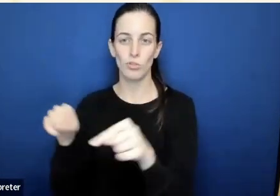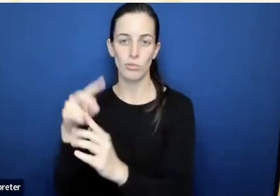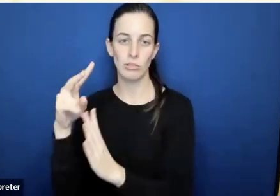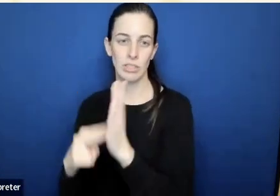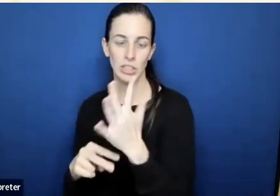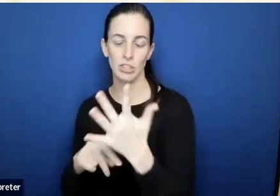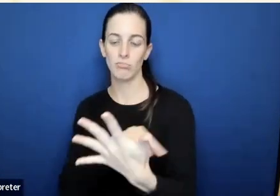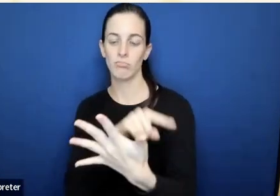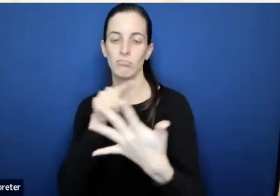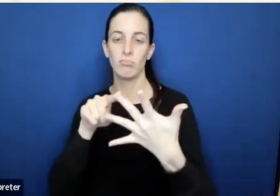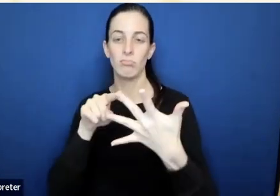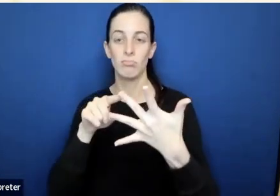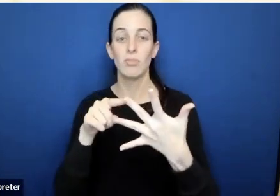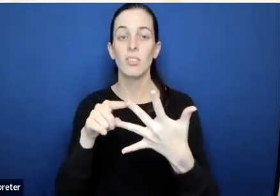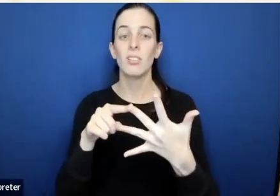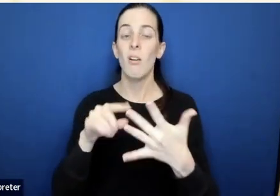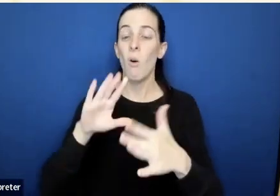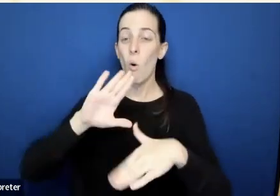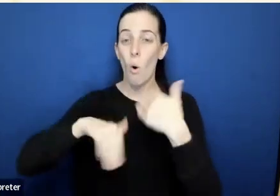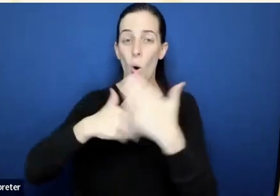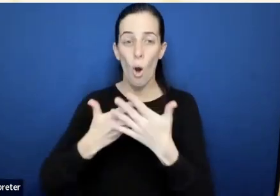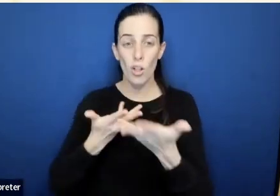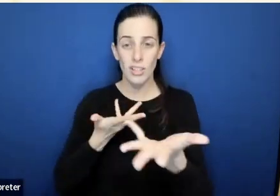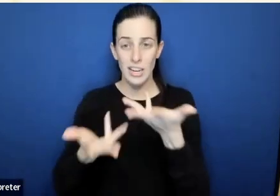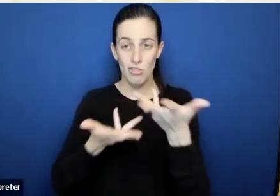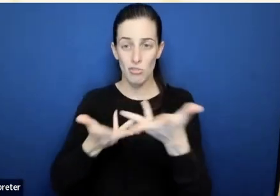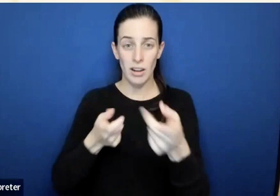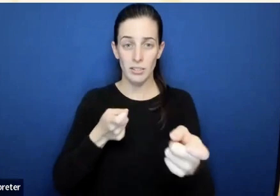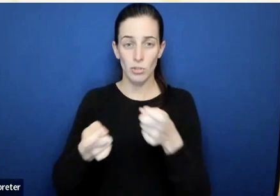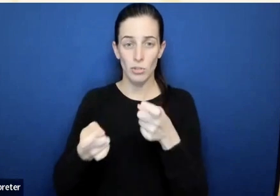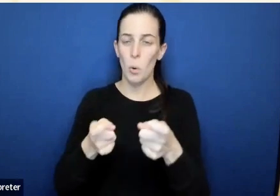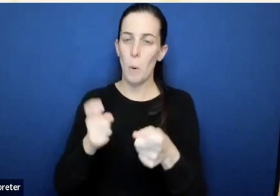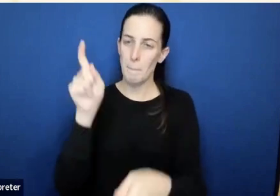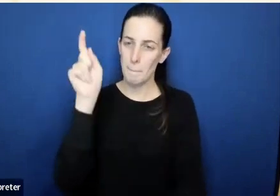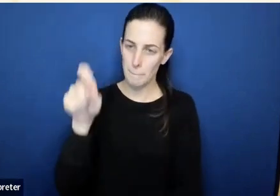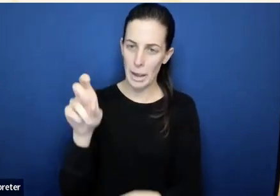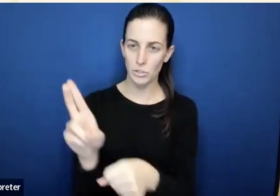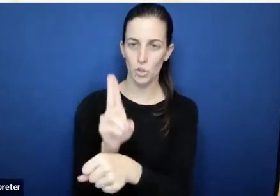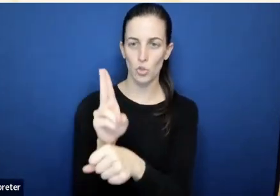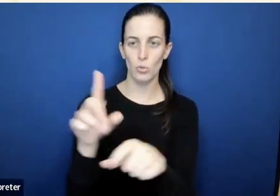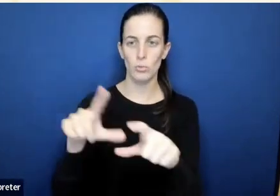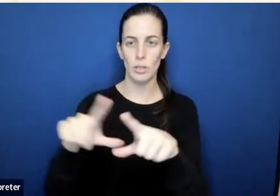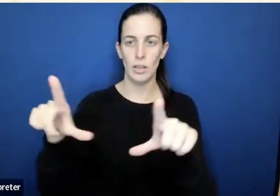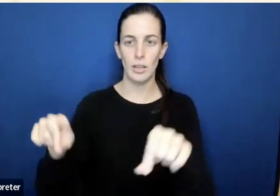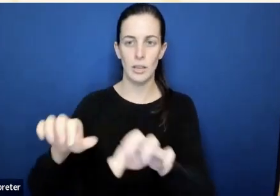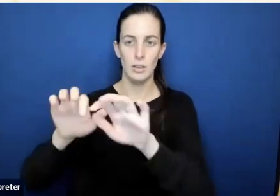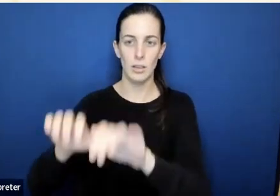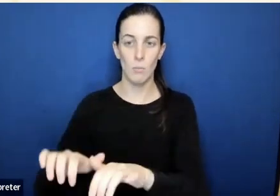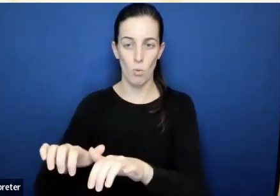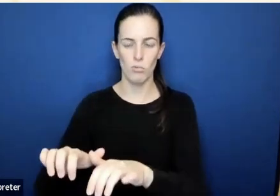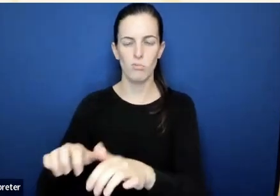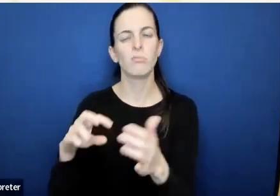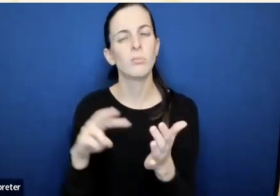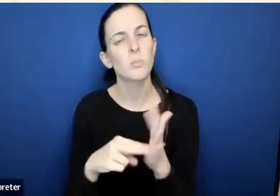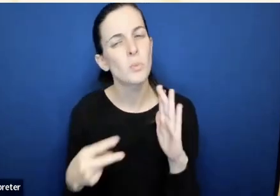Rule three says, all interactive controls must be usable with a keyboard. What does that mean? ARIA roles add only semantics.